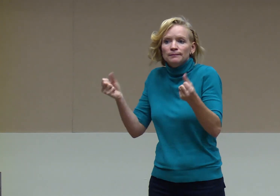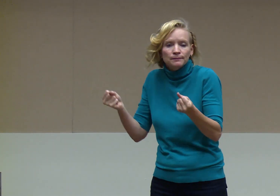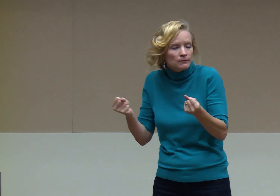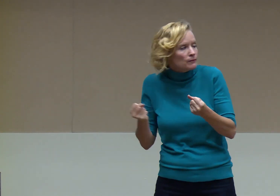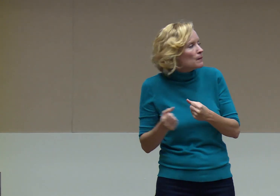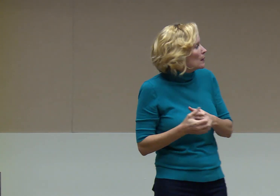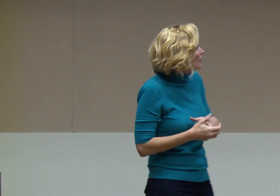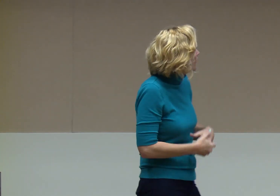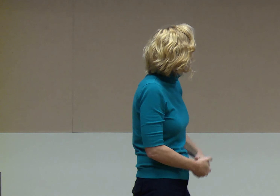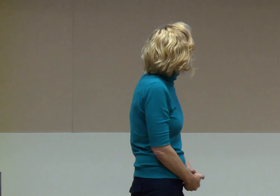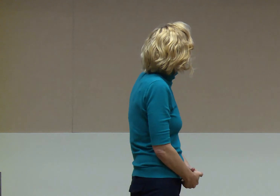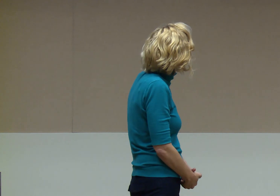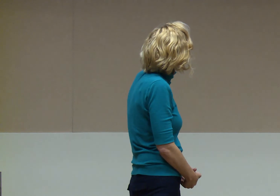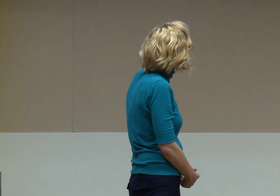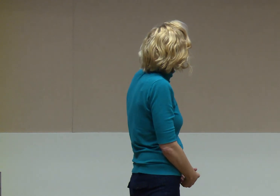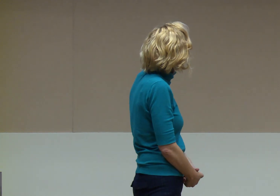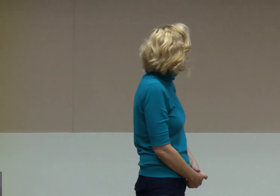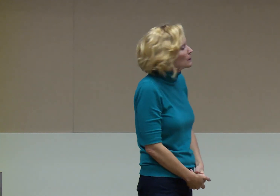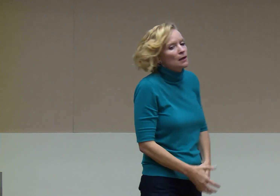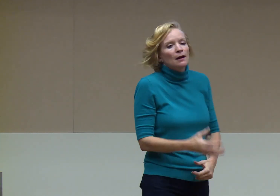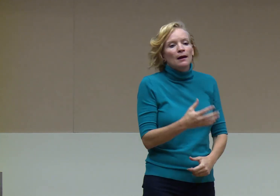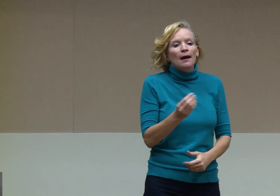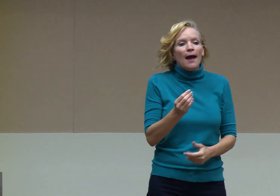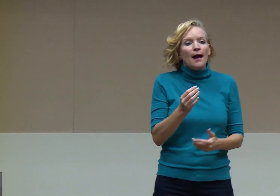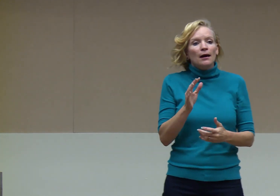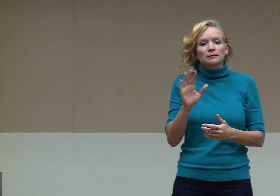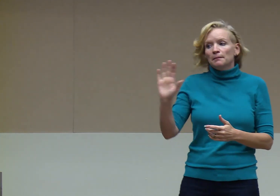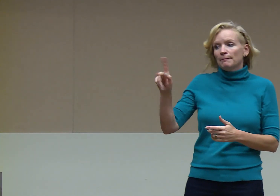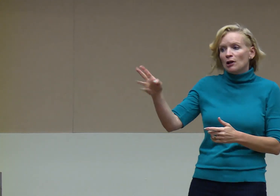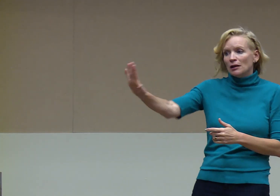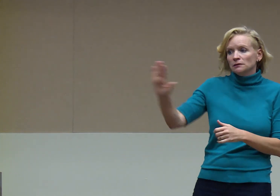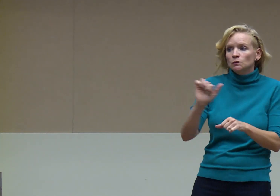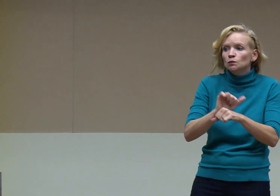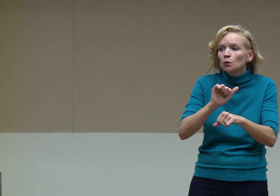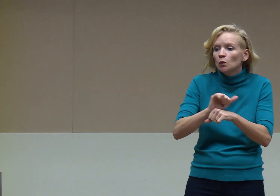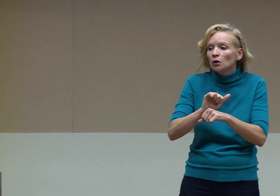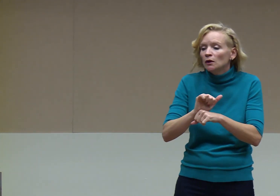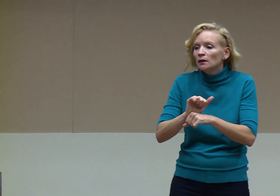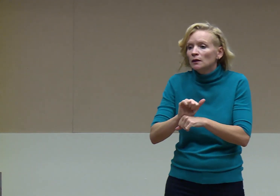and what are based on the modality, speech versus sign language.